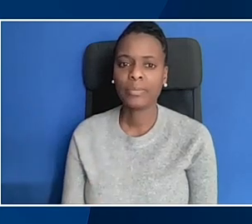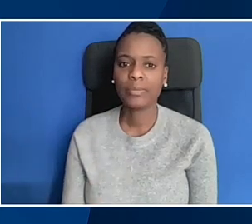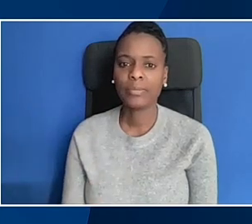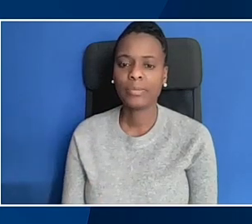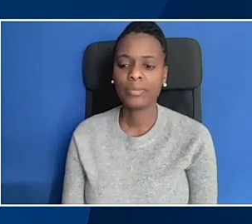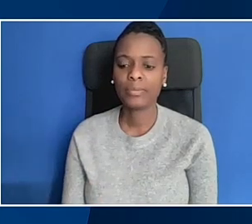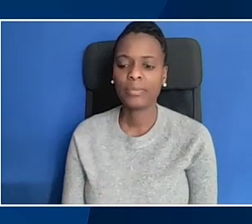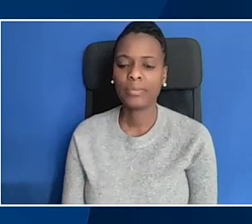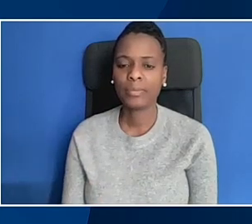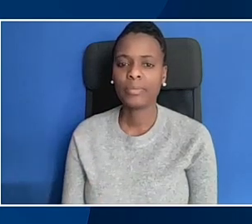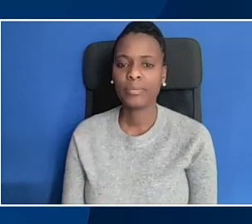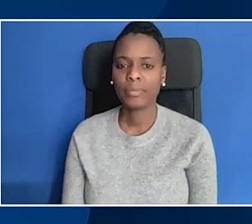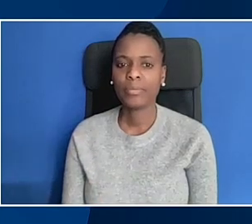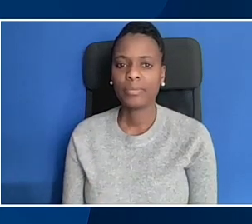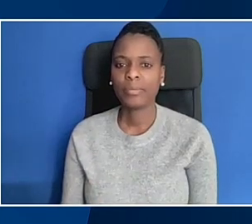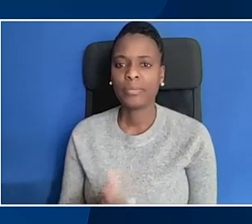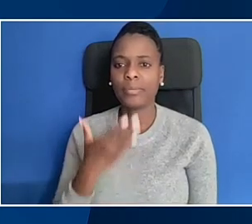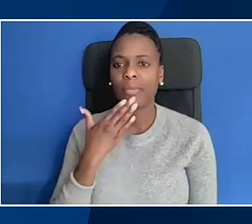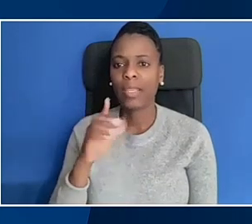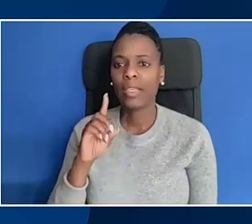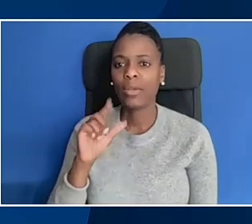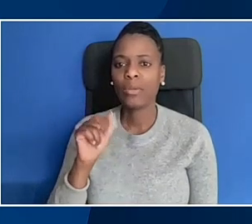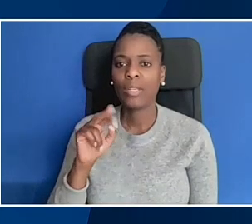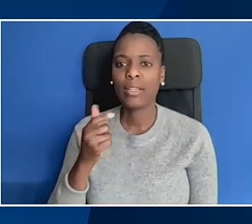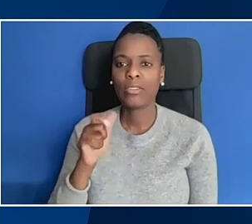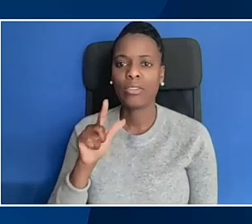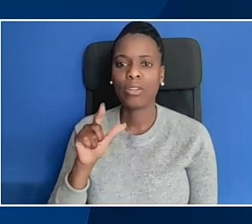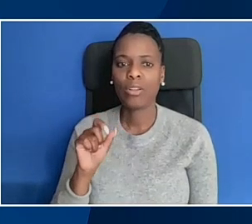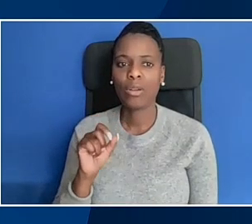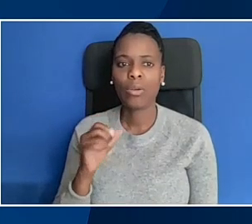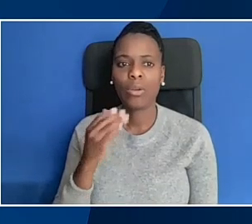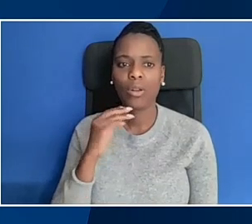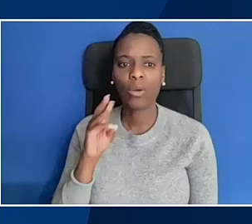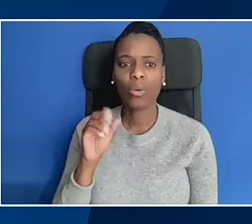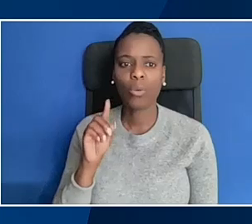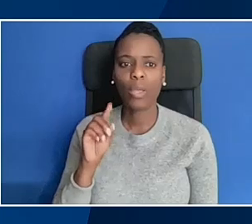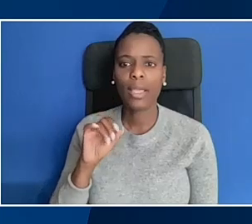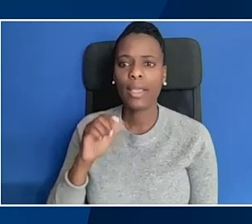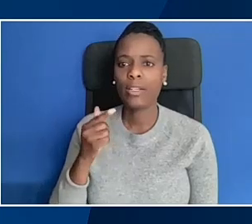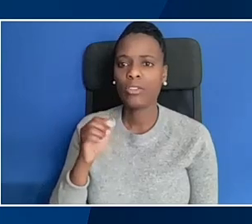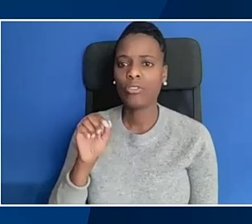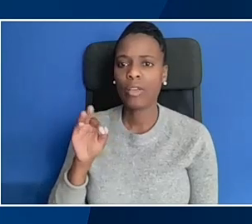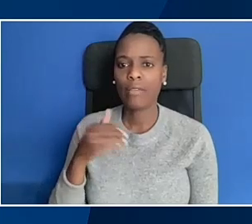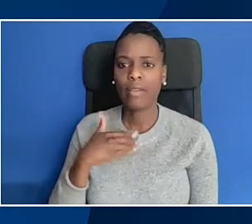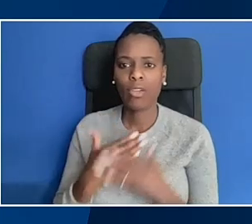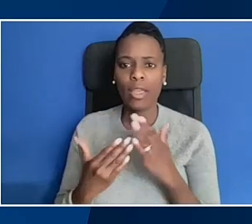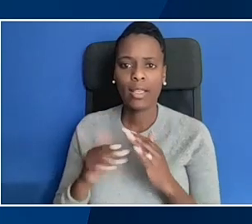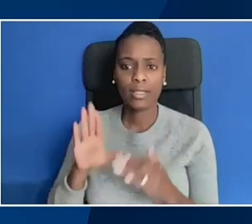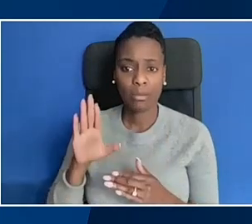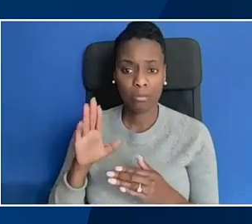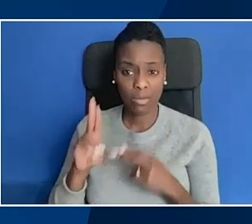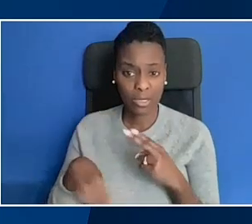Thank you, D'Angelo. I know Wade and Geof you both had your hands up and this is in regard to additional feedback.